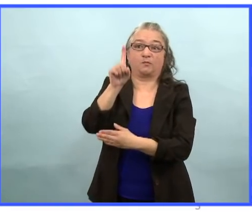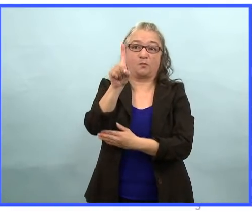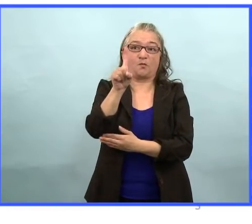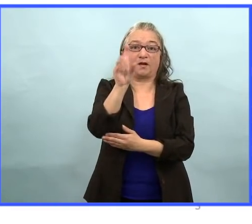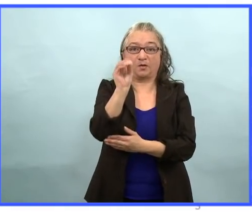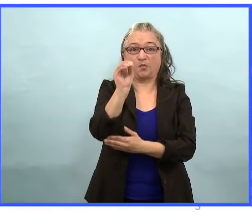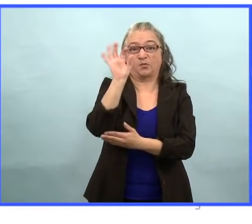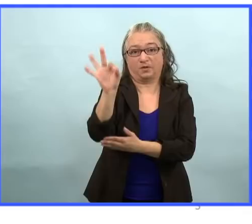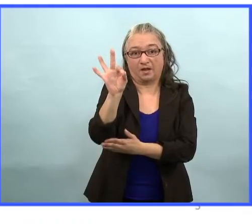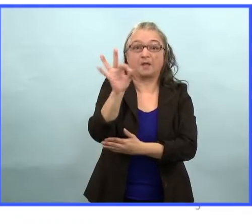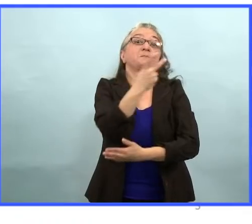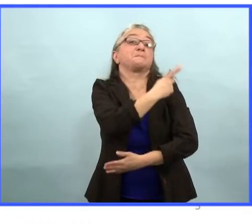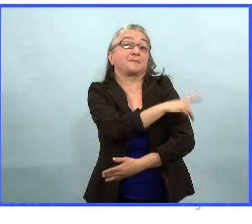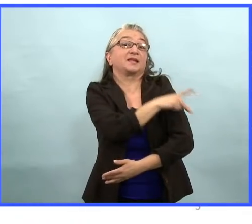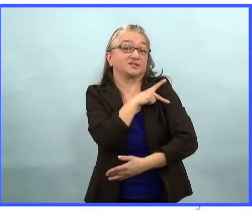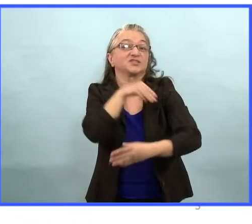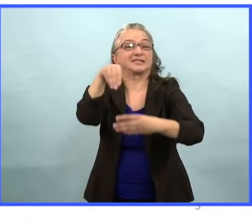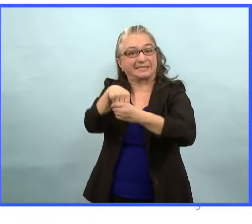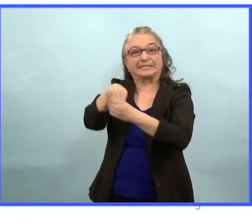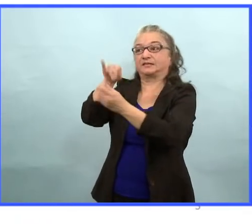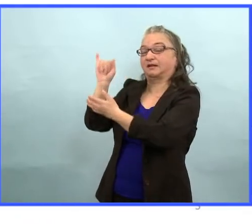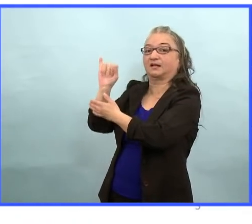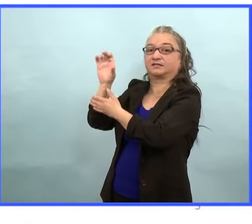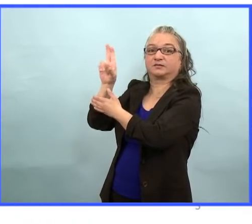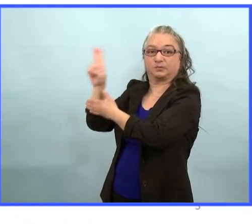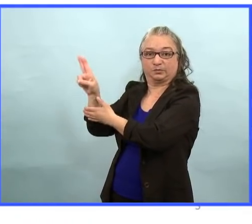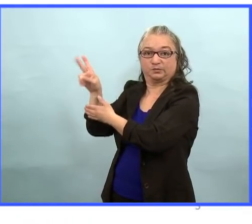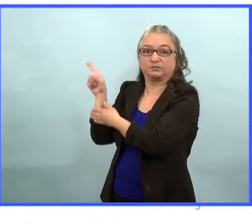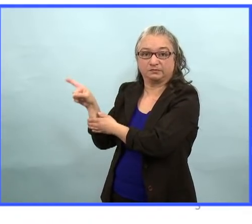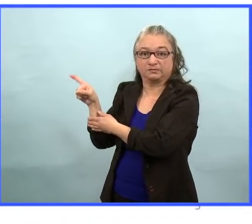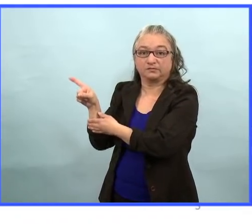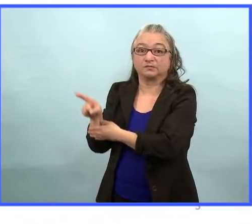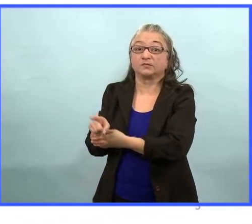this number includes patients receiving both covet and non-covert care